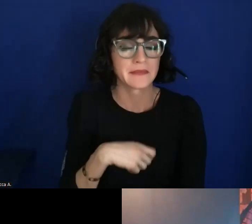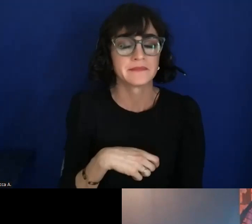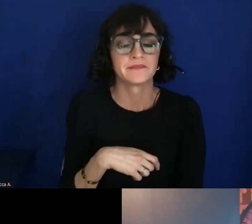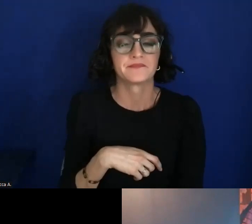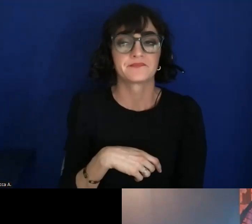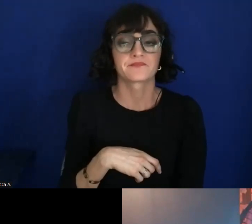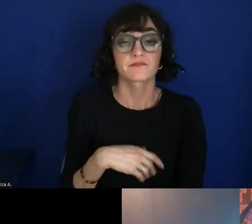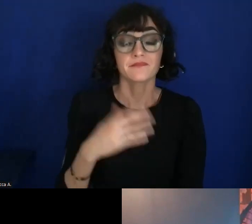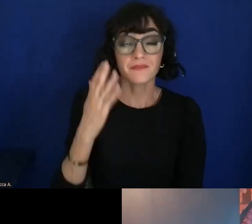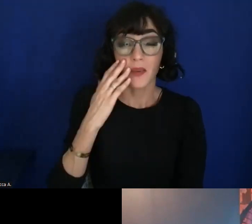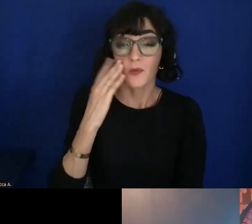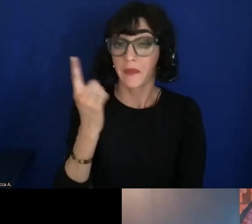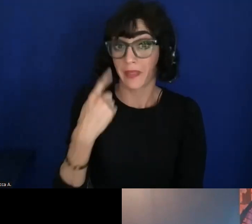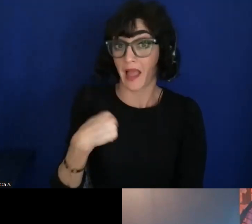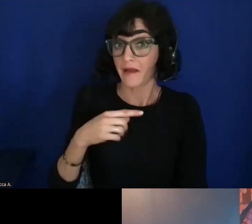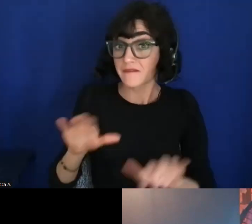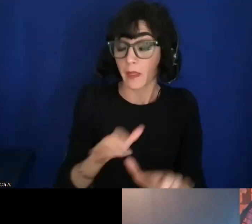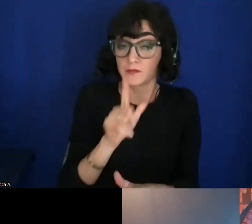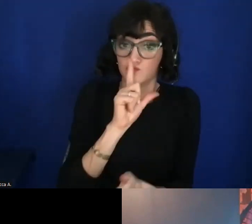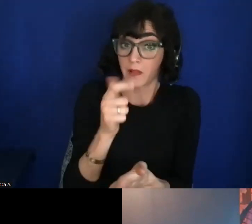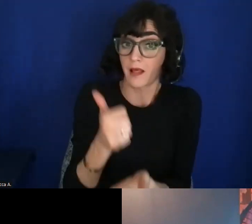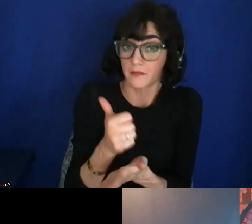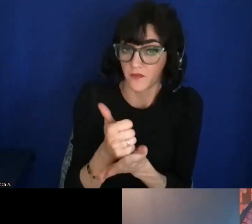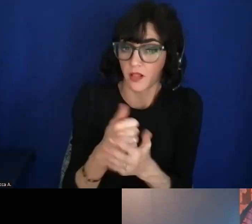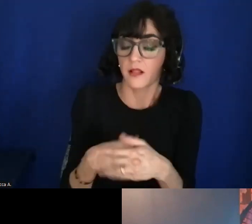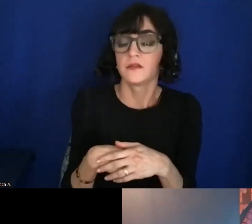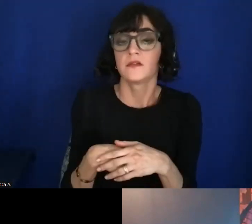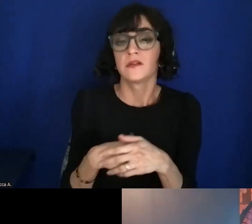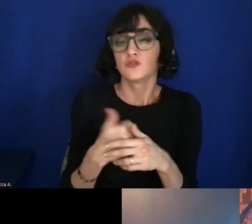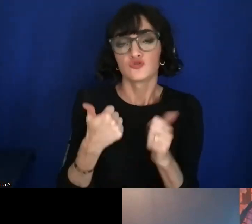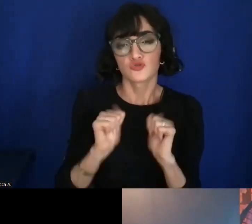working with folks is getting a sense of whether there are certain times of the day that are